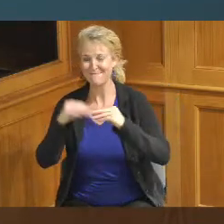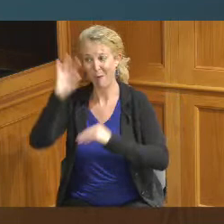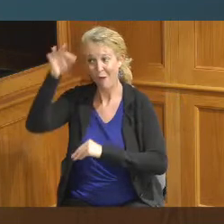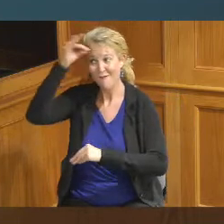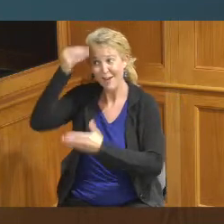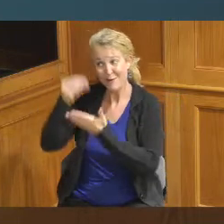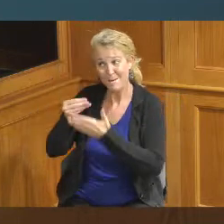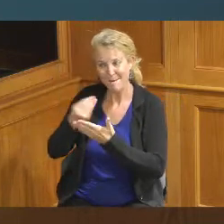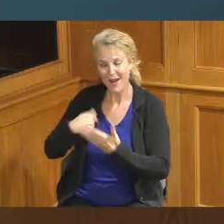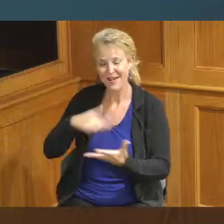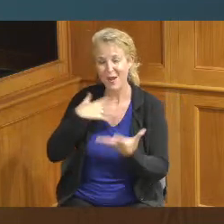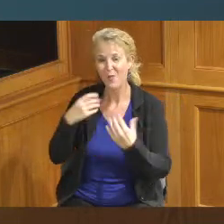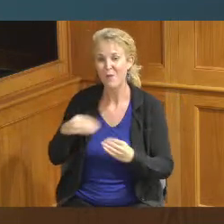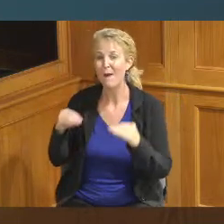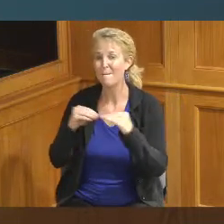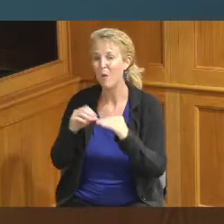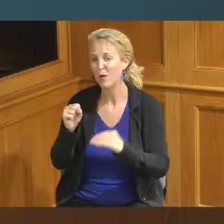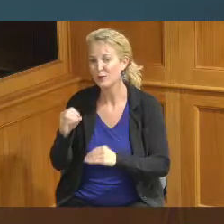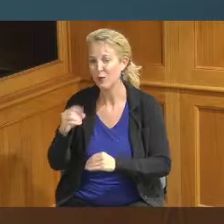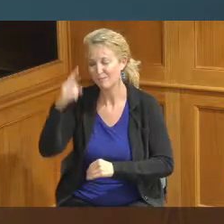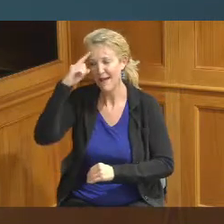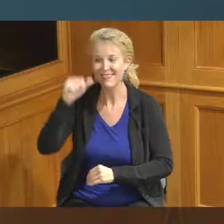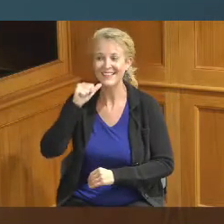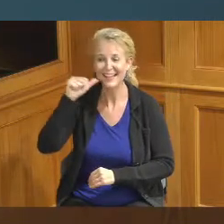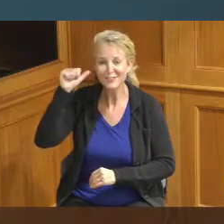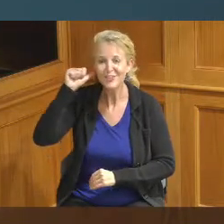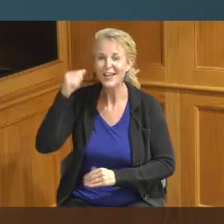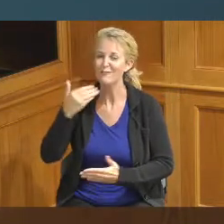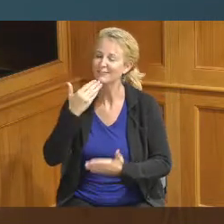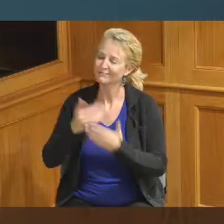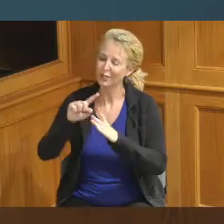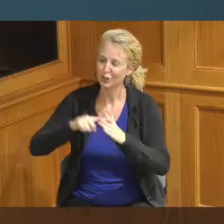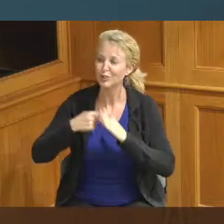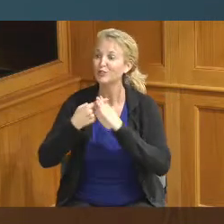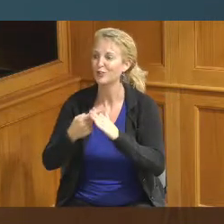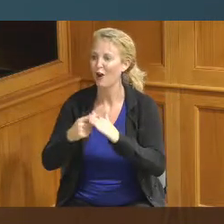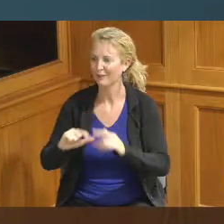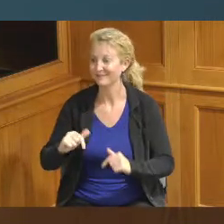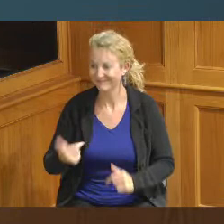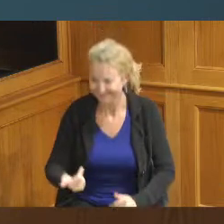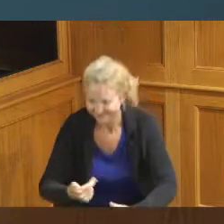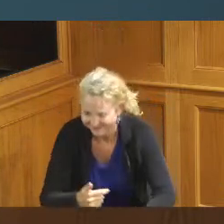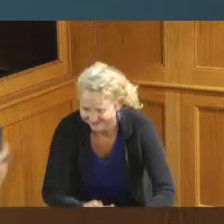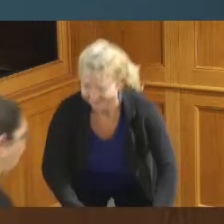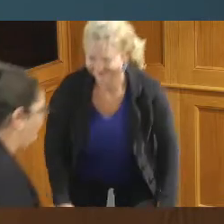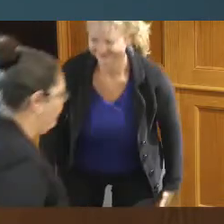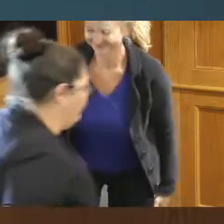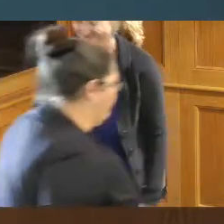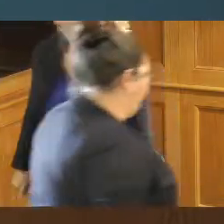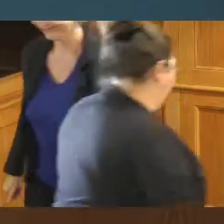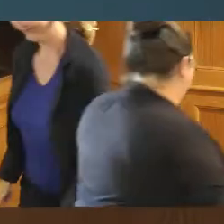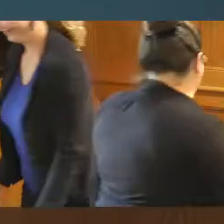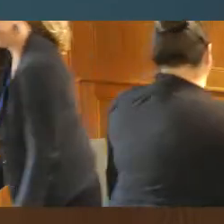get more of it so I think yesterday was a very very good start also we've got a a a by leave